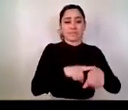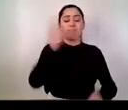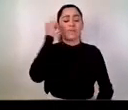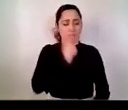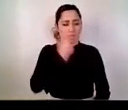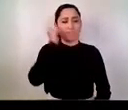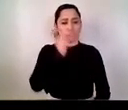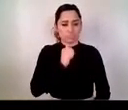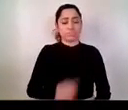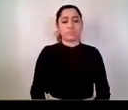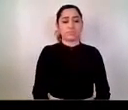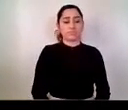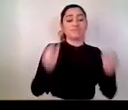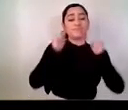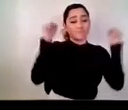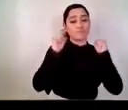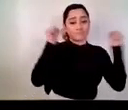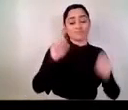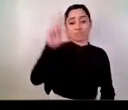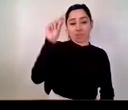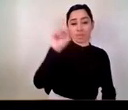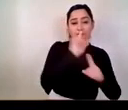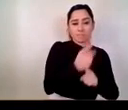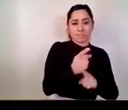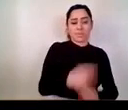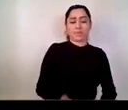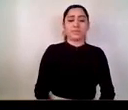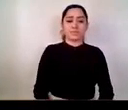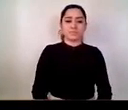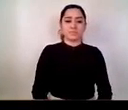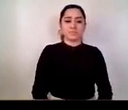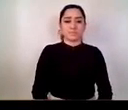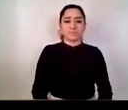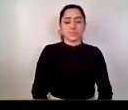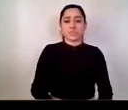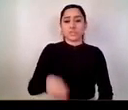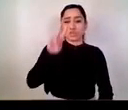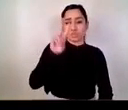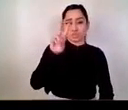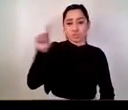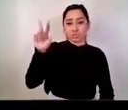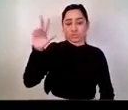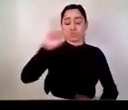you should try to exercise at least 30 minutes on most days but not later than two to three hours before your bedtime.